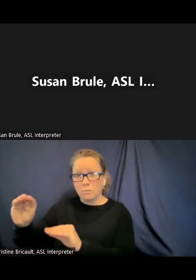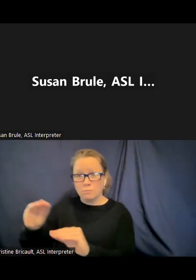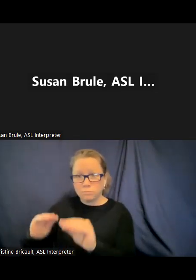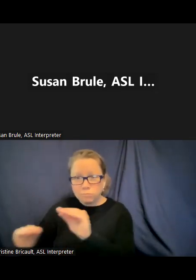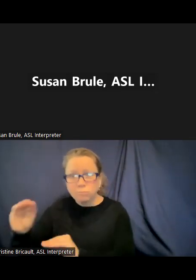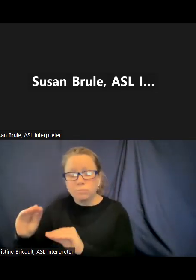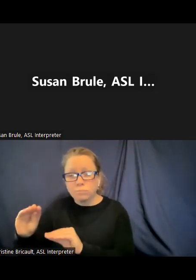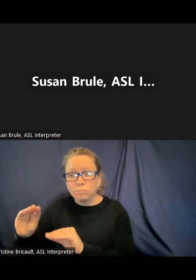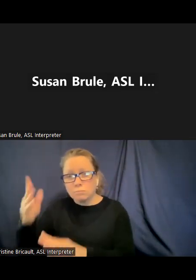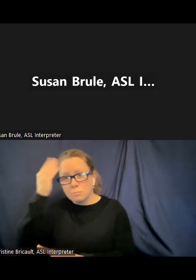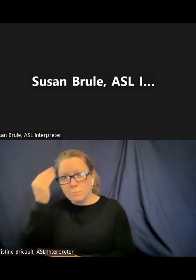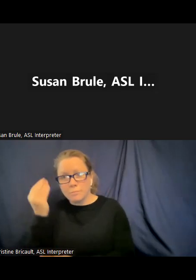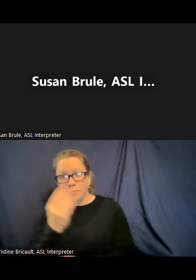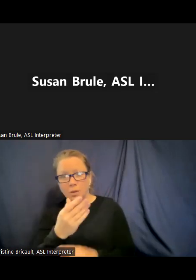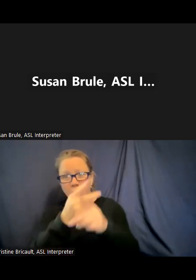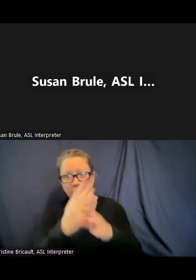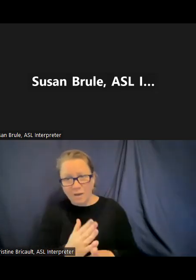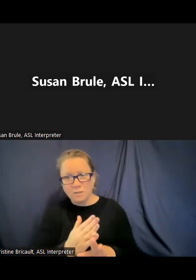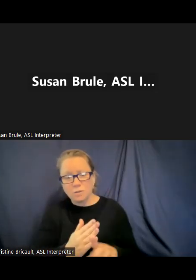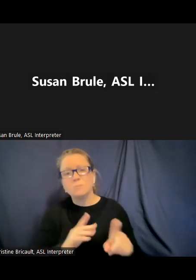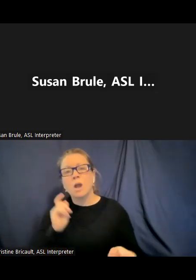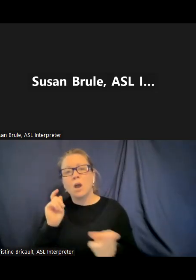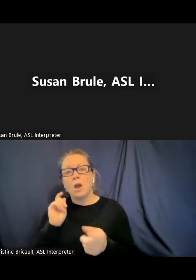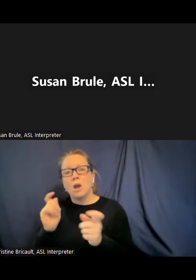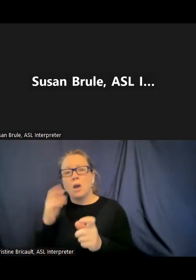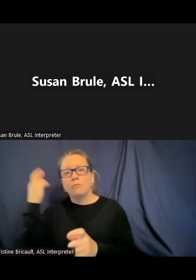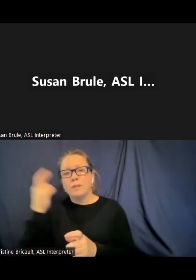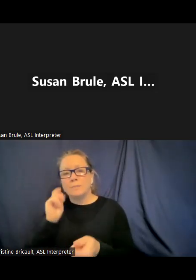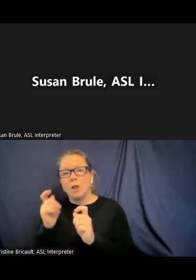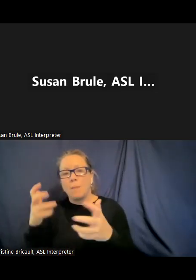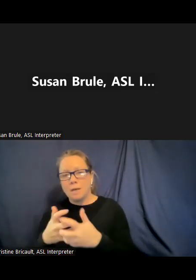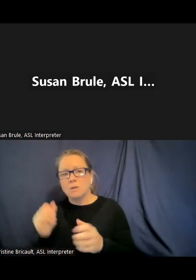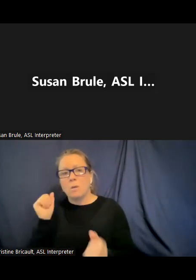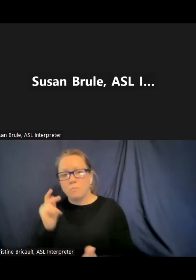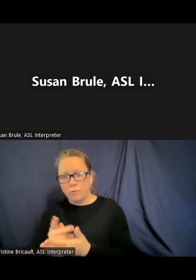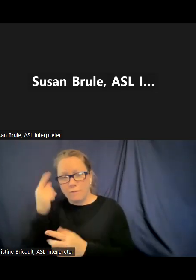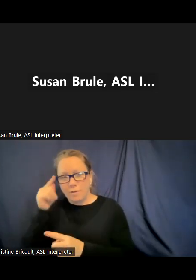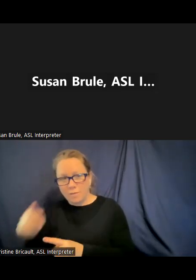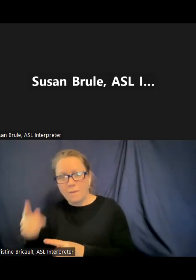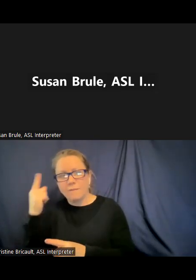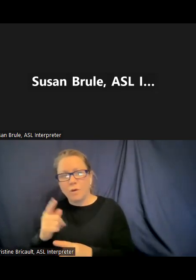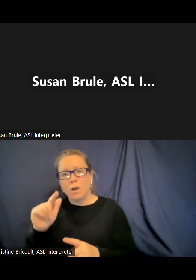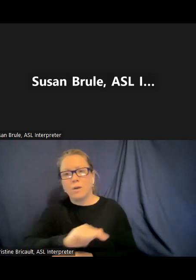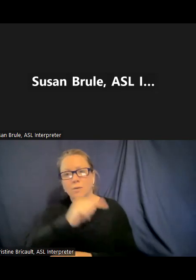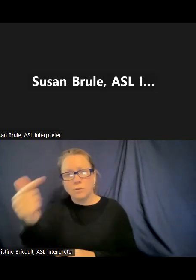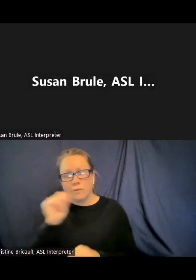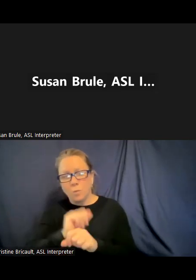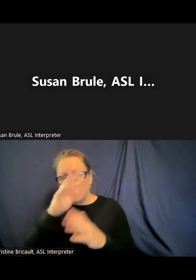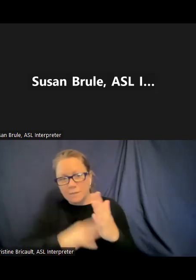tell the employee's supervisor that an accommodation has been approved for this employee for an alternative work schedule and what those hours are.